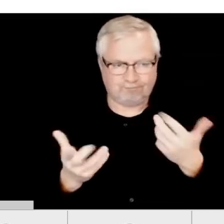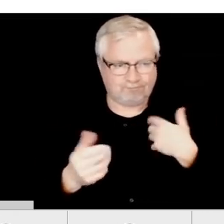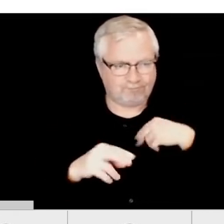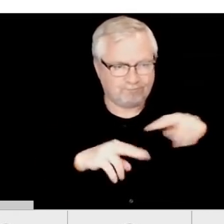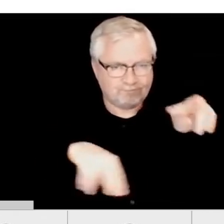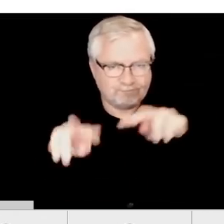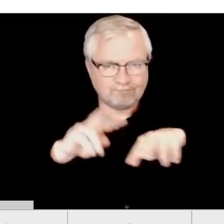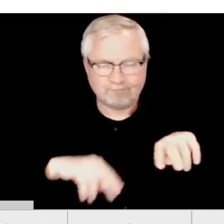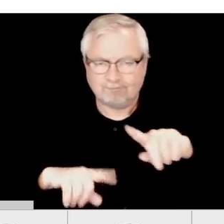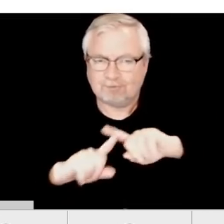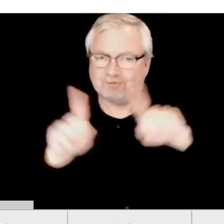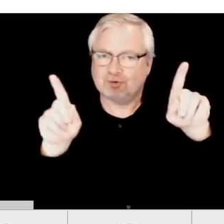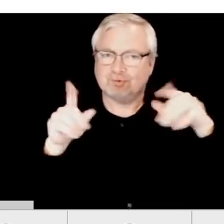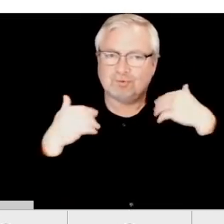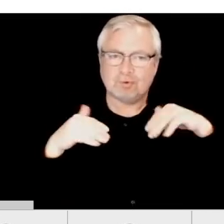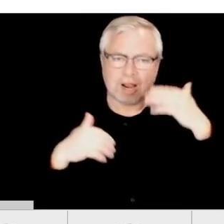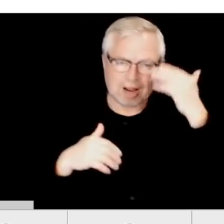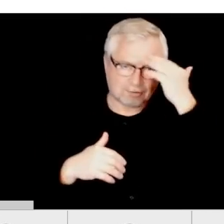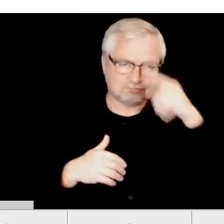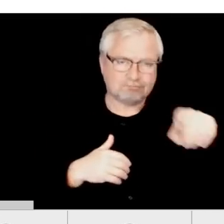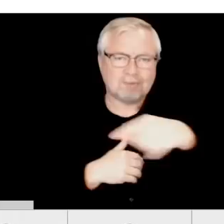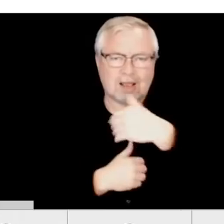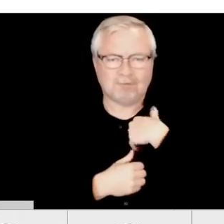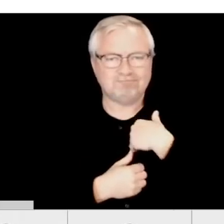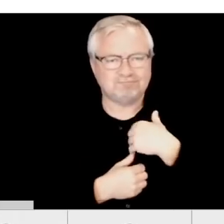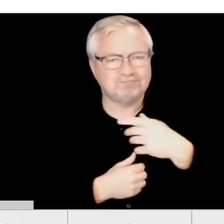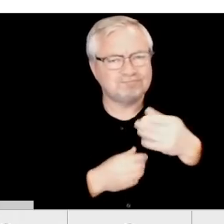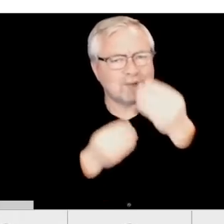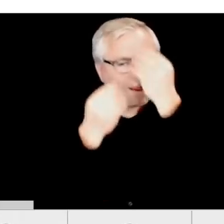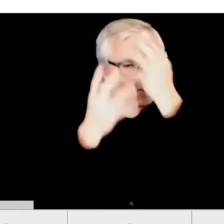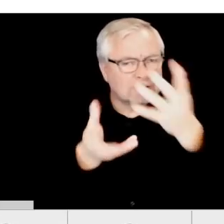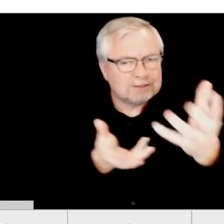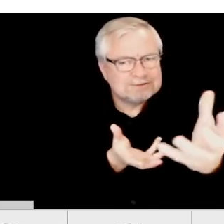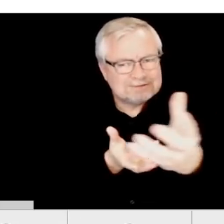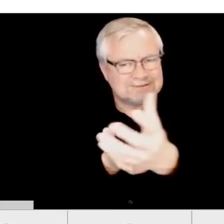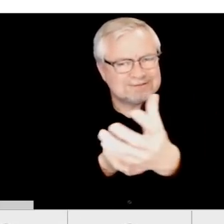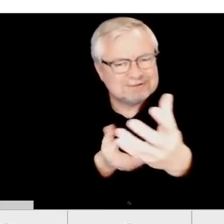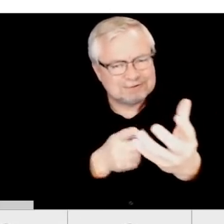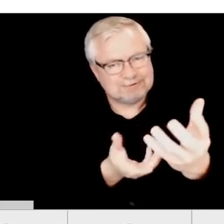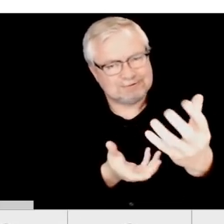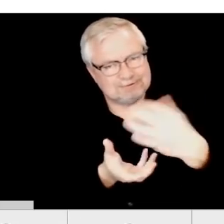So we don't understand why jurisdictions have different